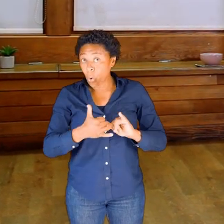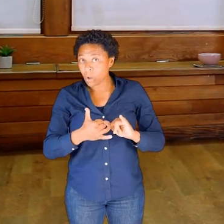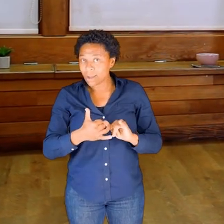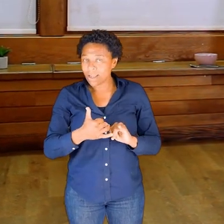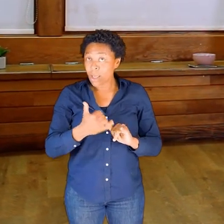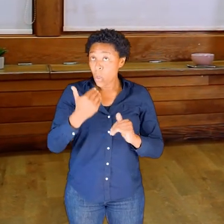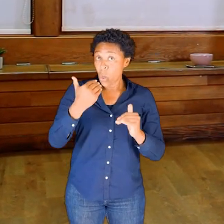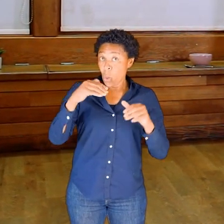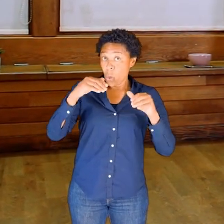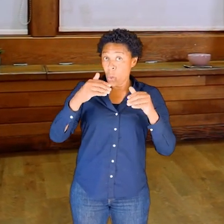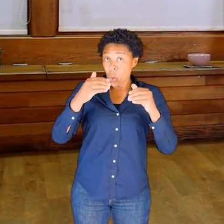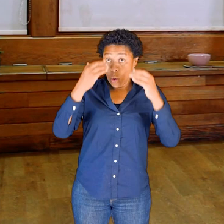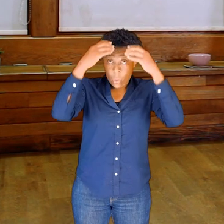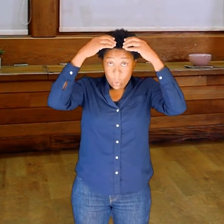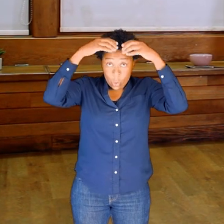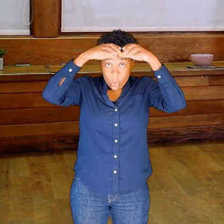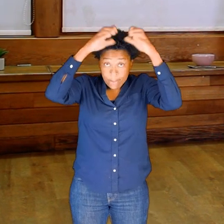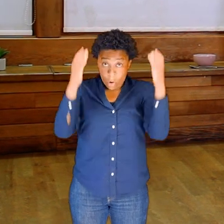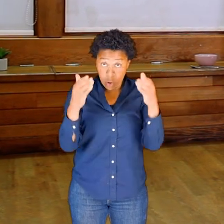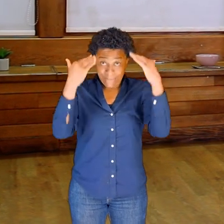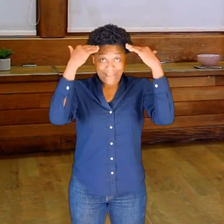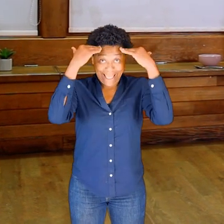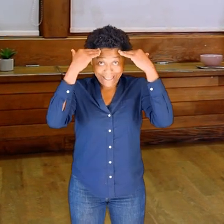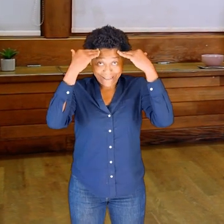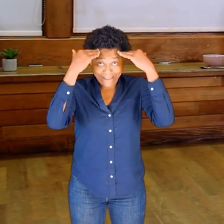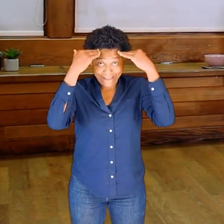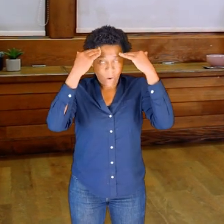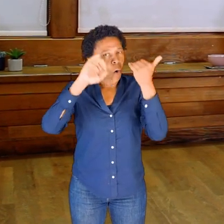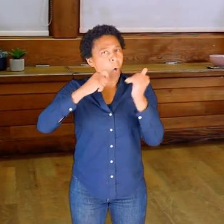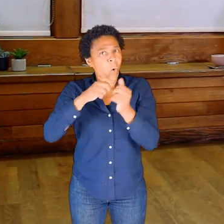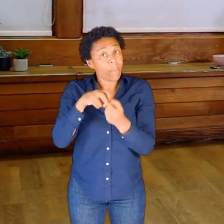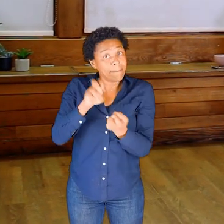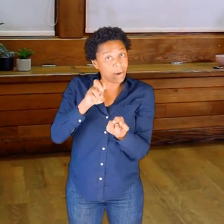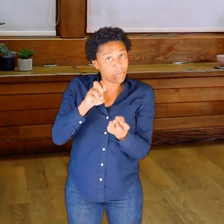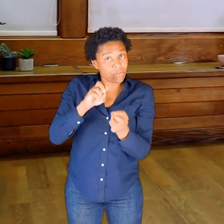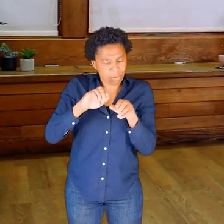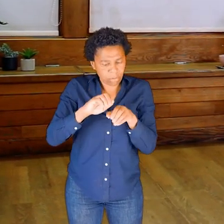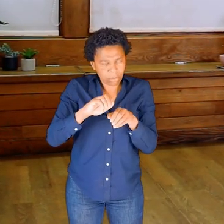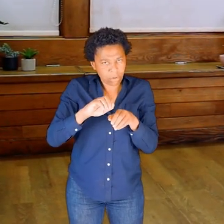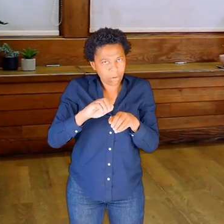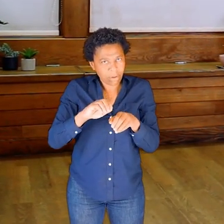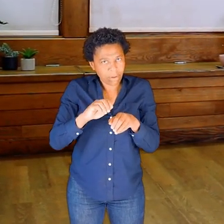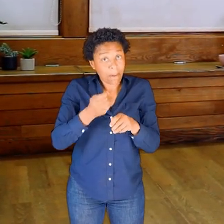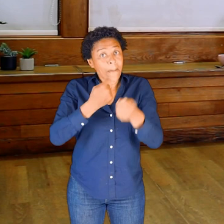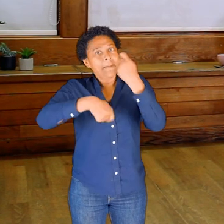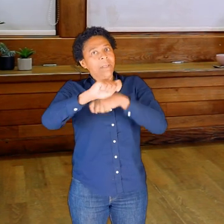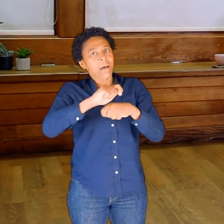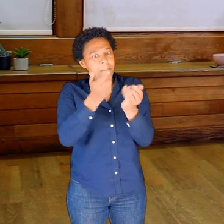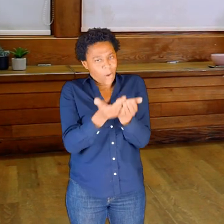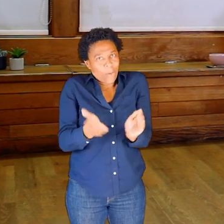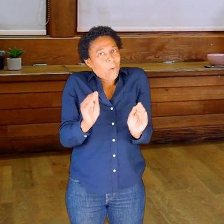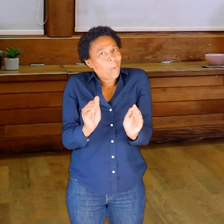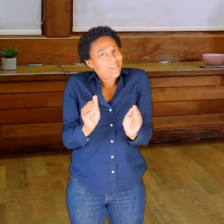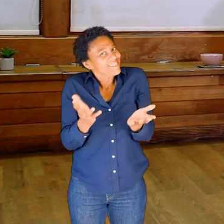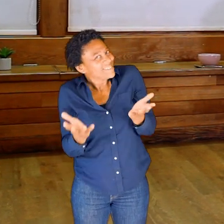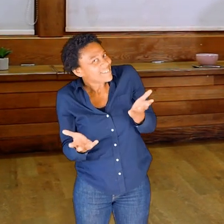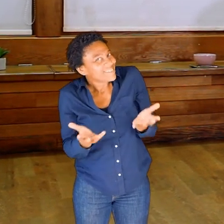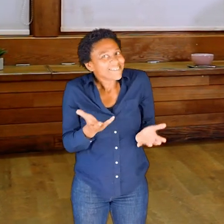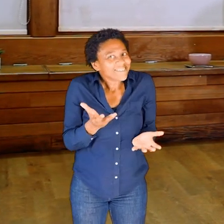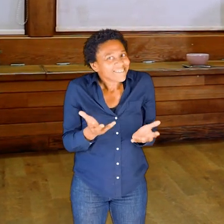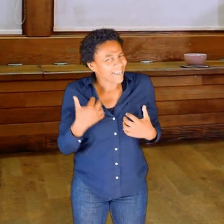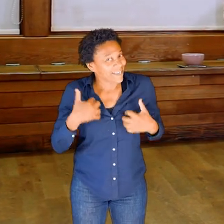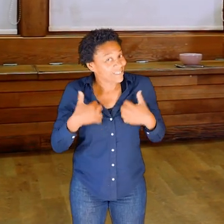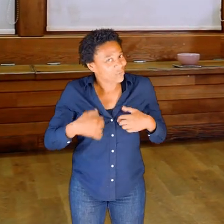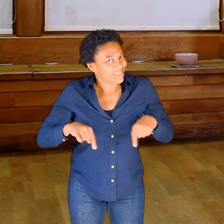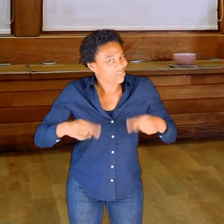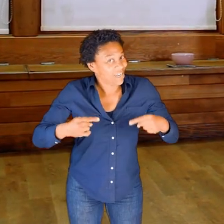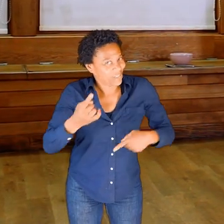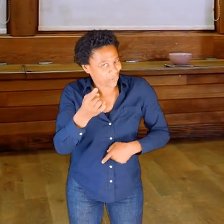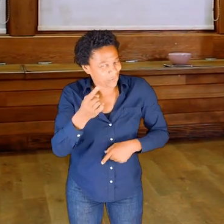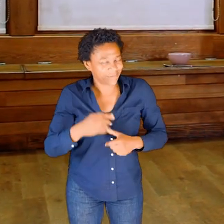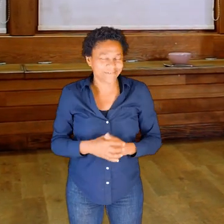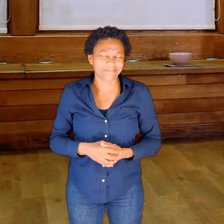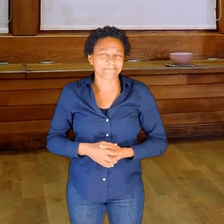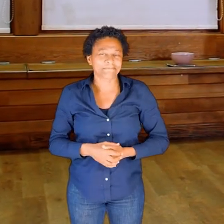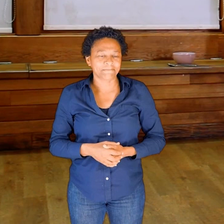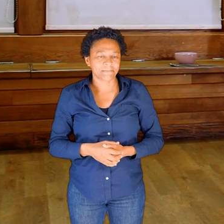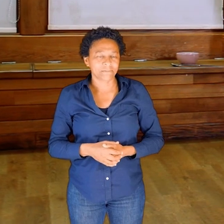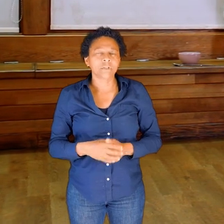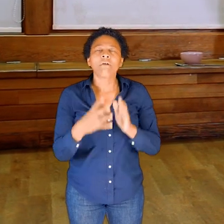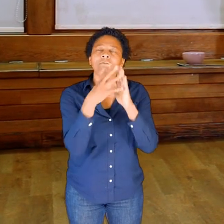Or can the bowl of the head or the roof of the mouth become a bowl?